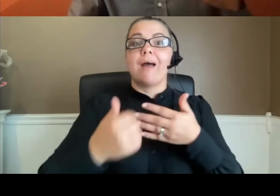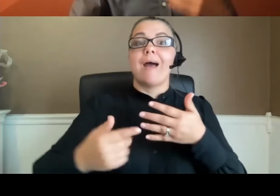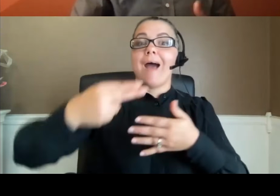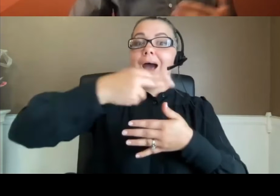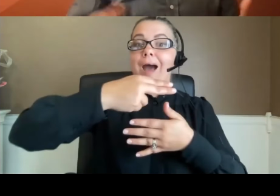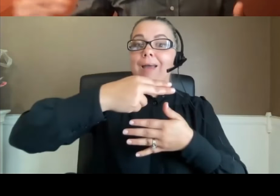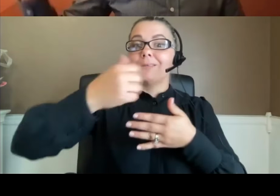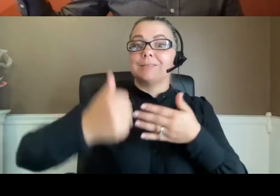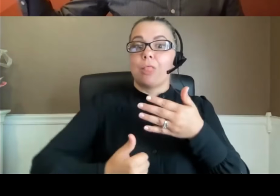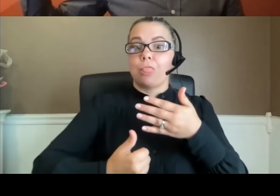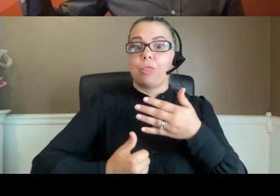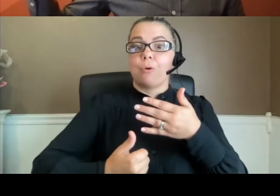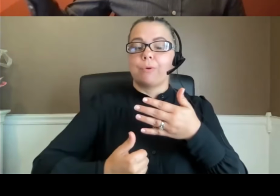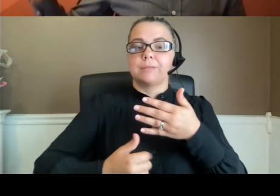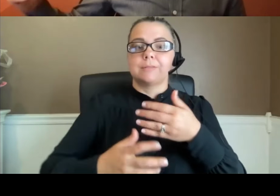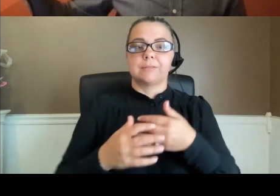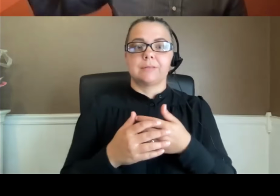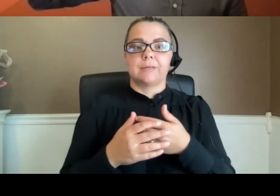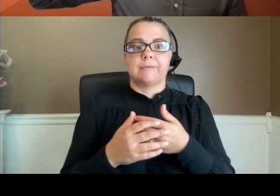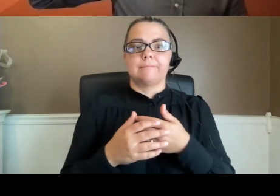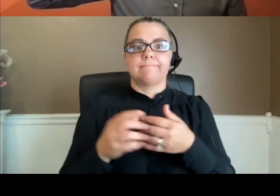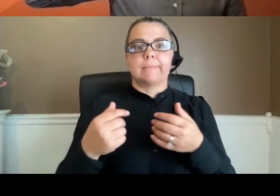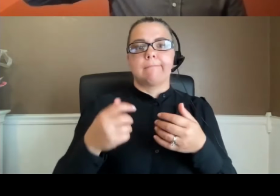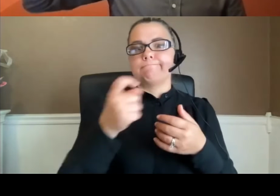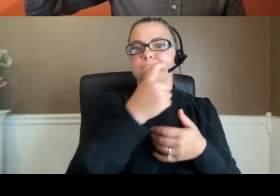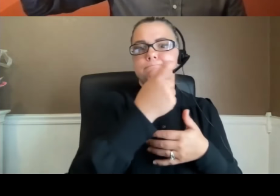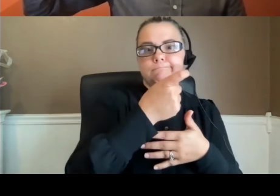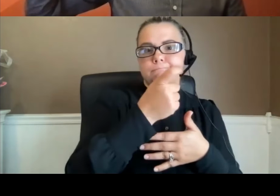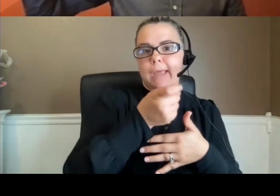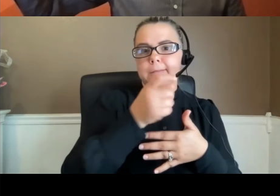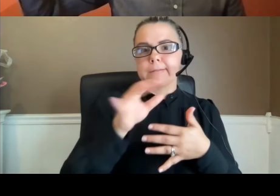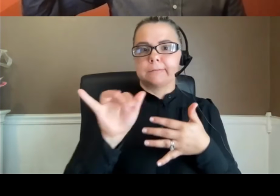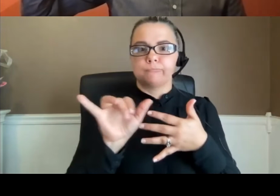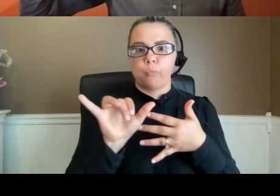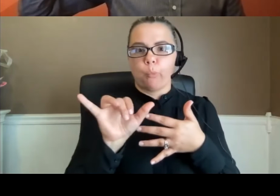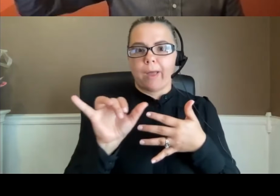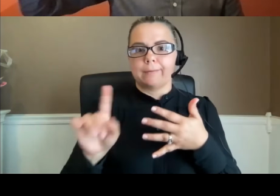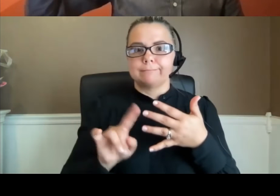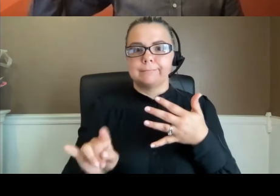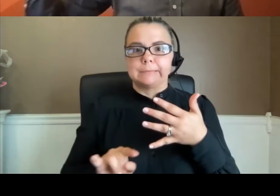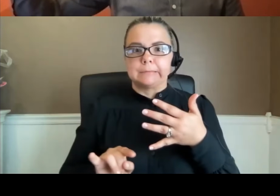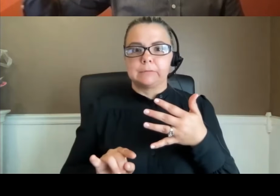and then I have to placeholders XYZ and that represents where the graph values would be